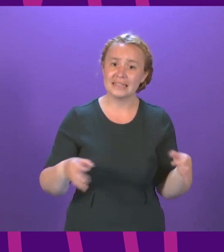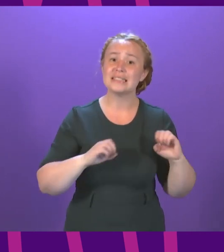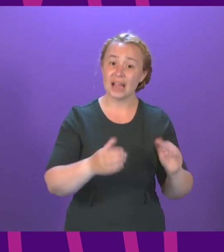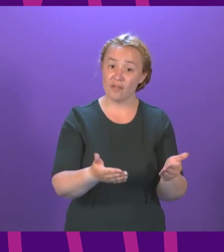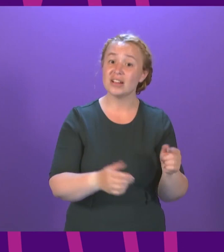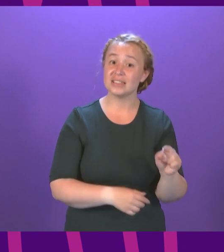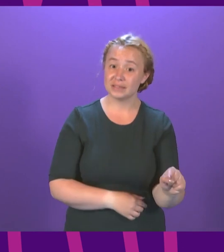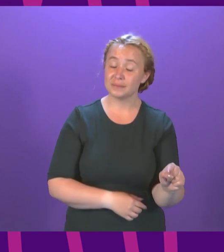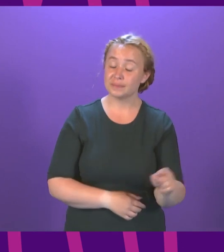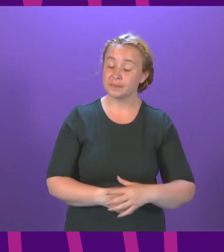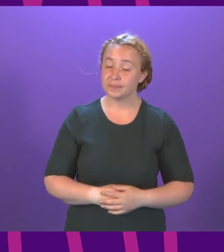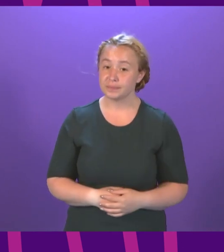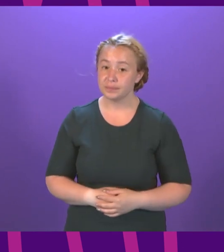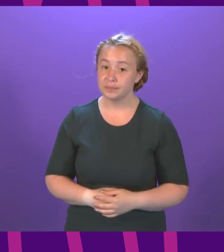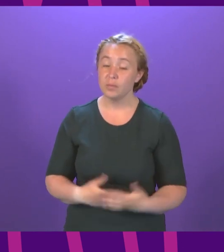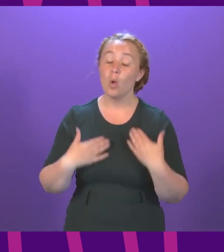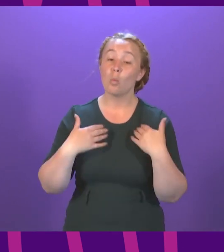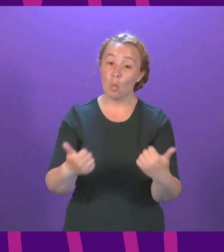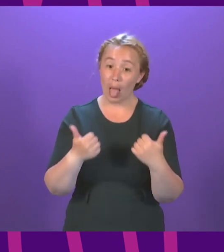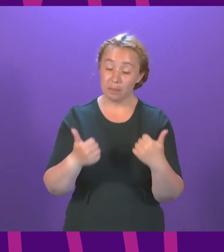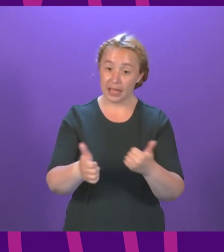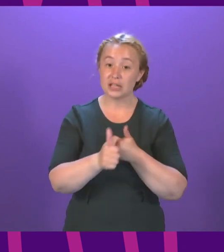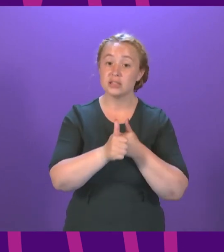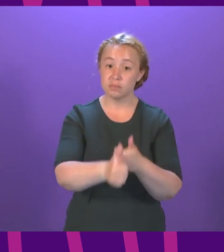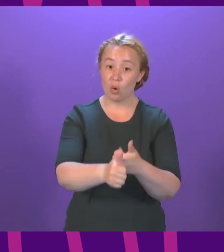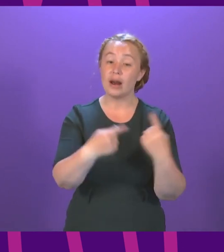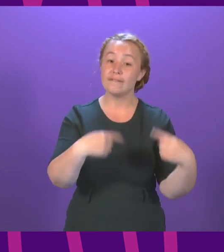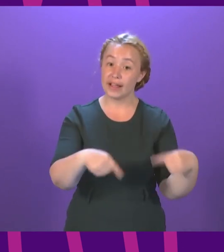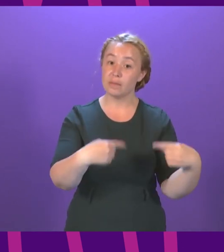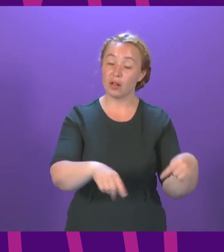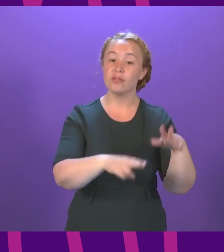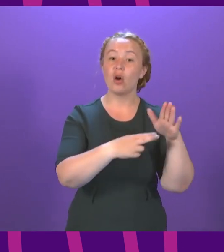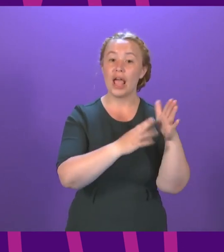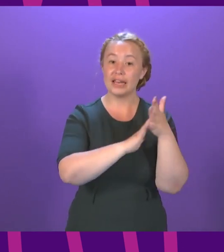I mentioned earlier the wellbeing support that is available for NHS staff more widely, and